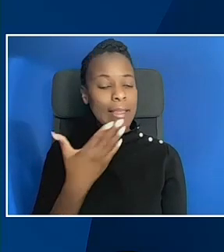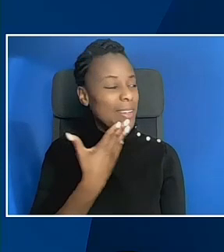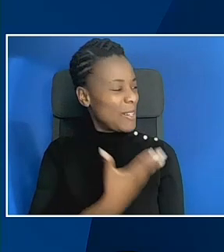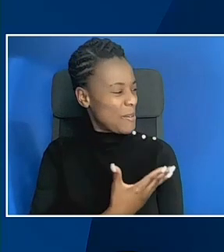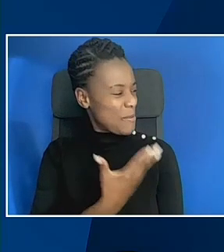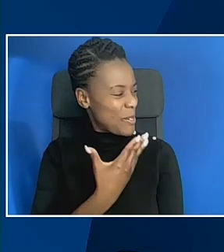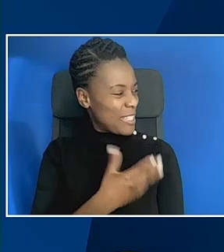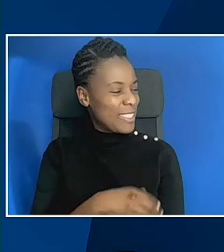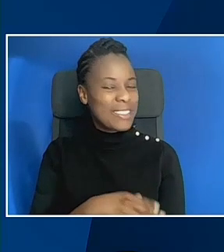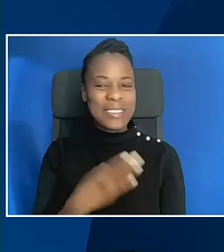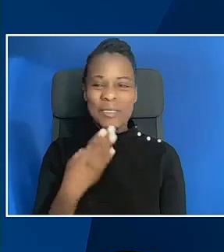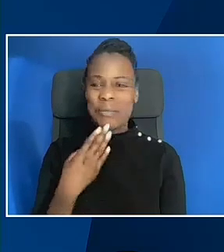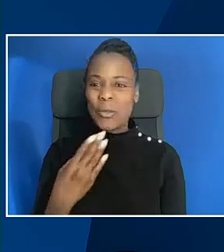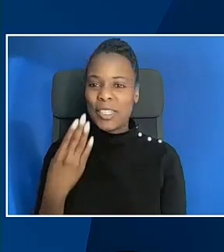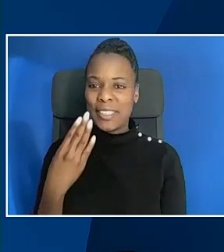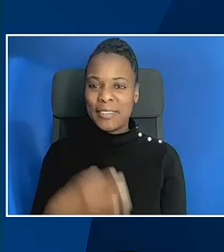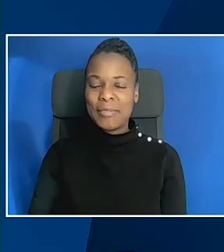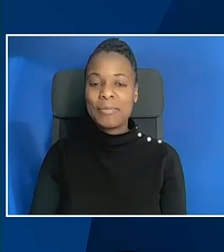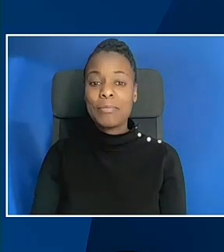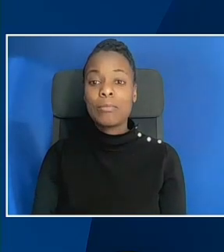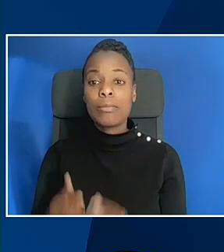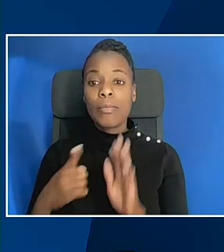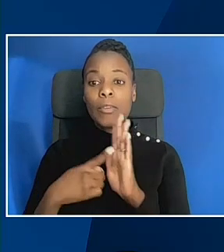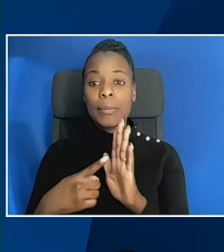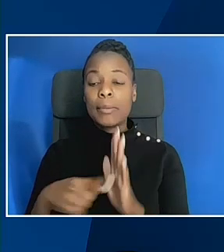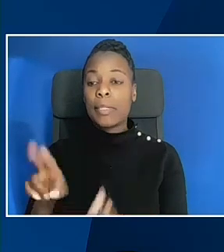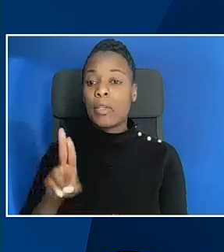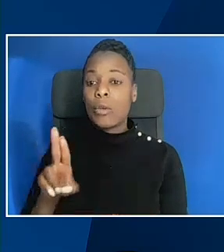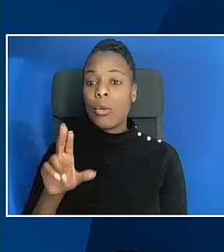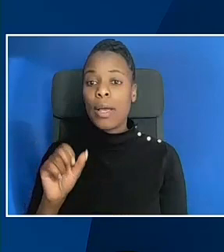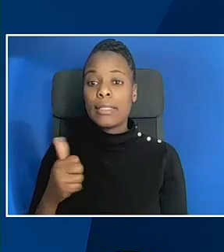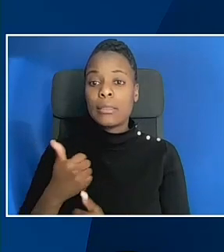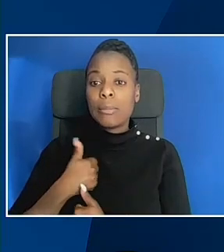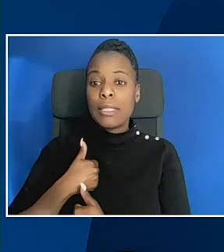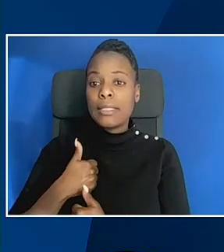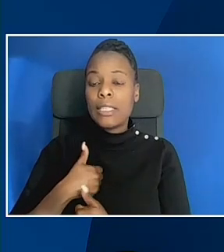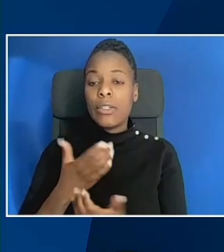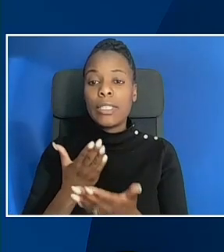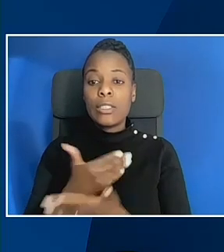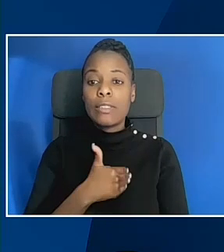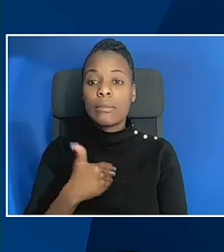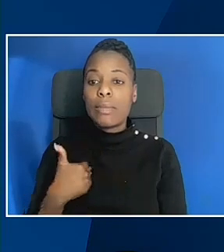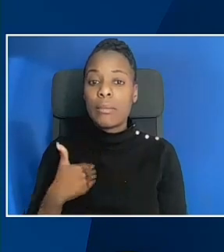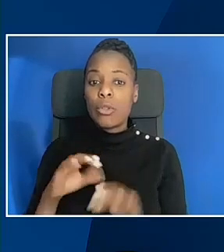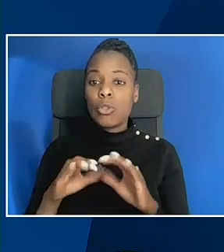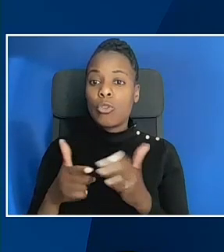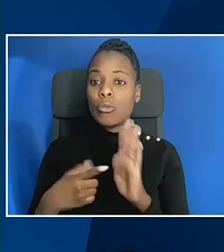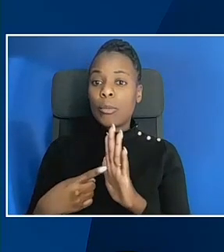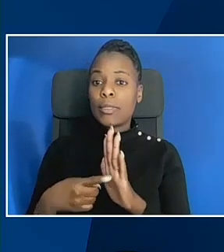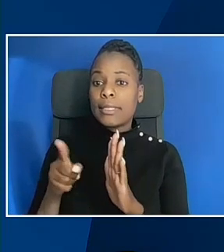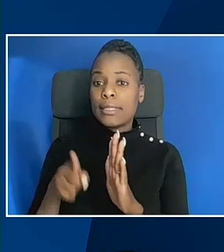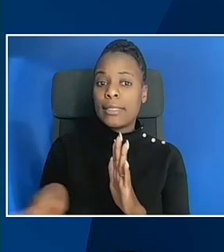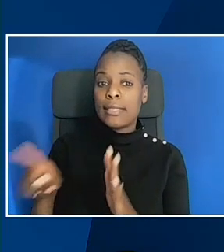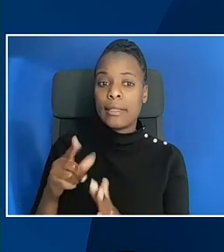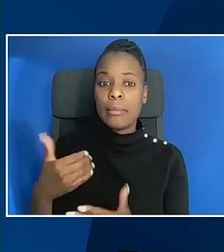Good morning. Representing U.S. military service members, veterans, or groups representing them, we have Barmak Nassirian.